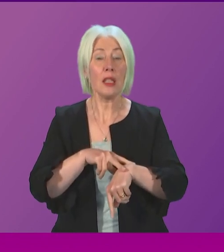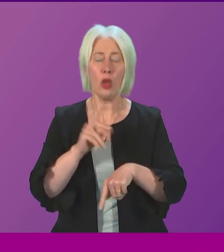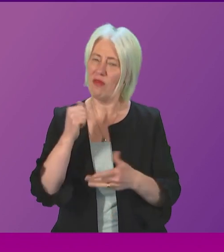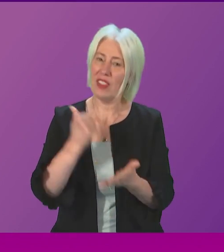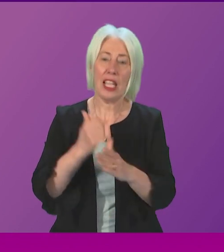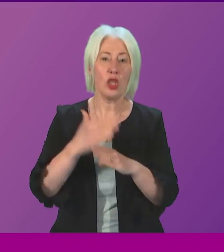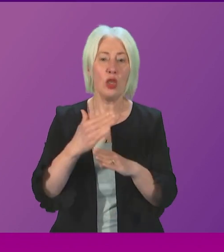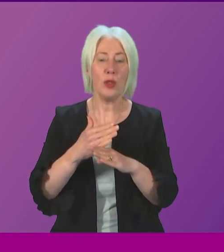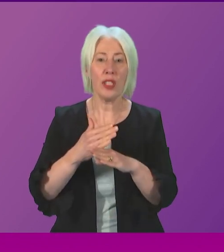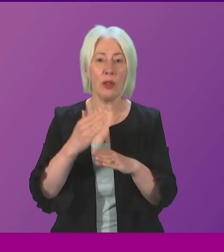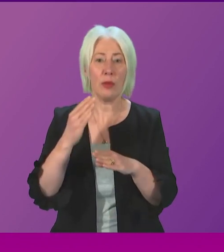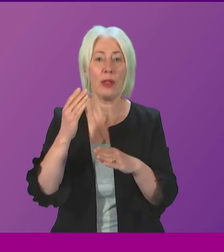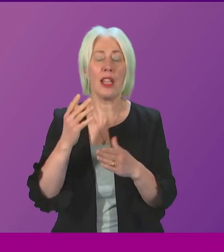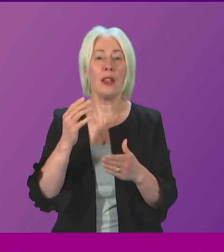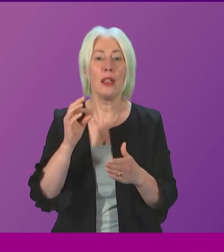job under incredible pressure.